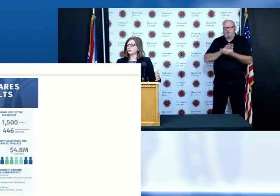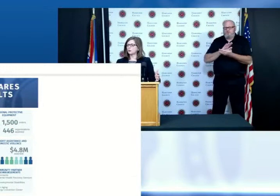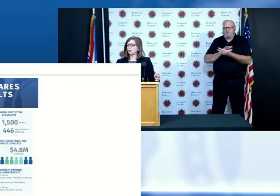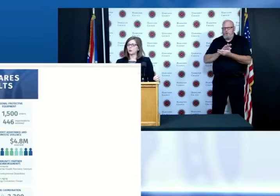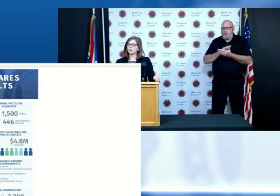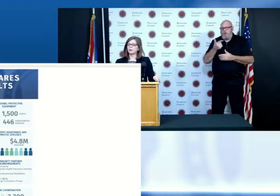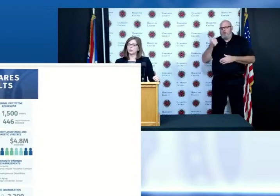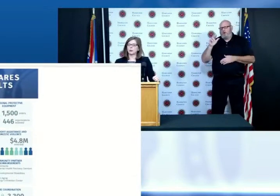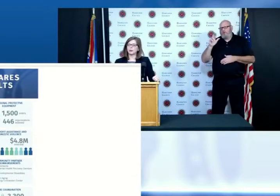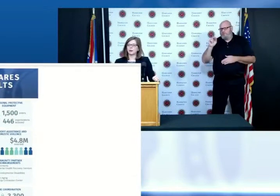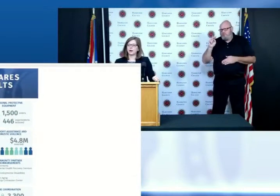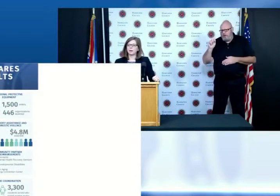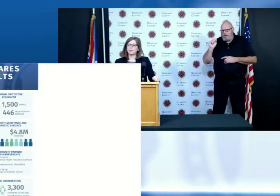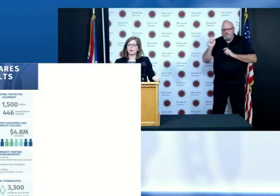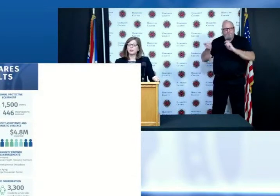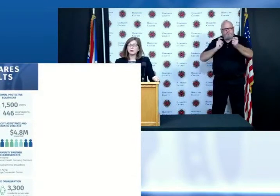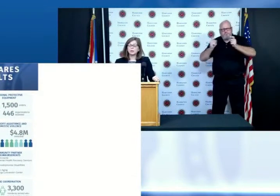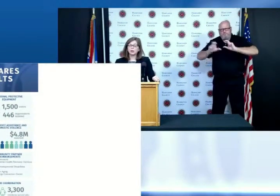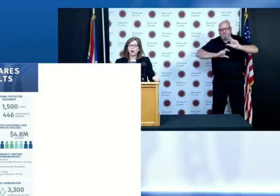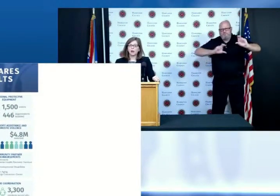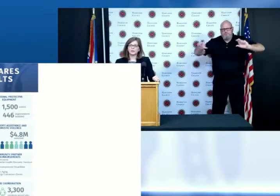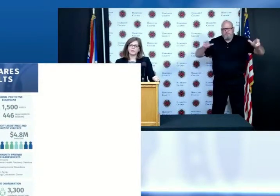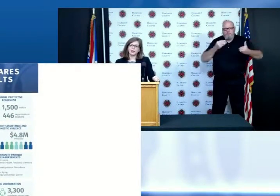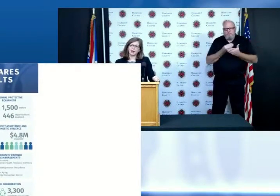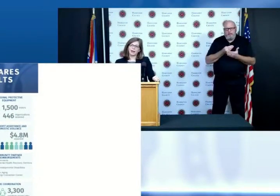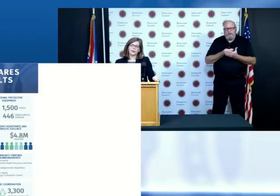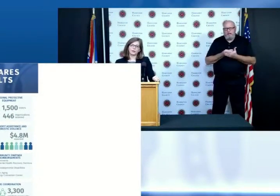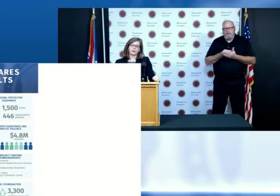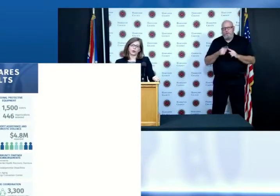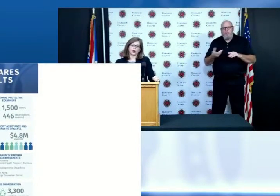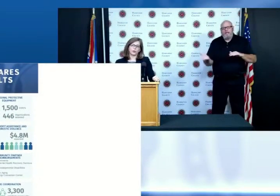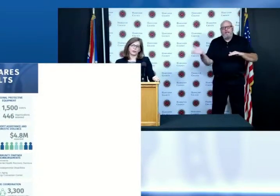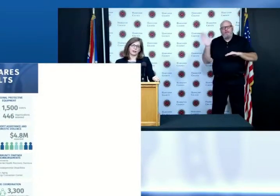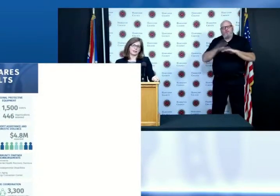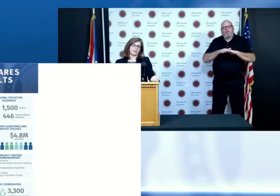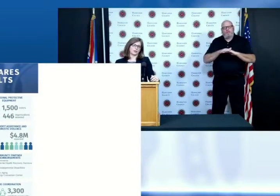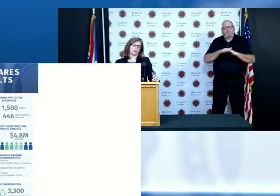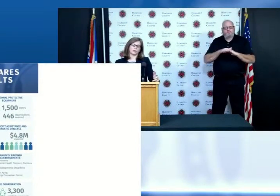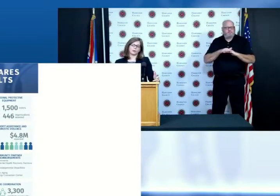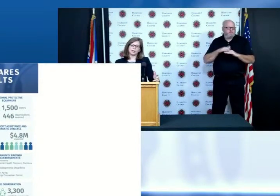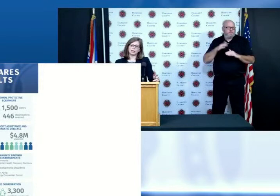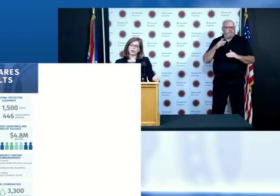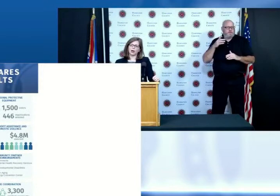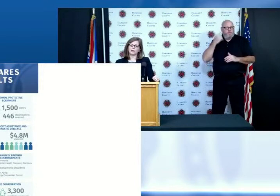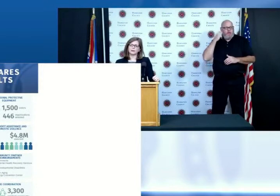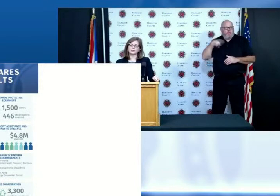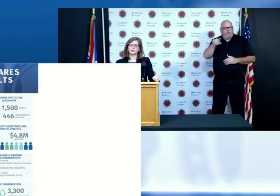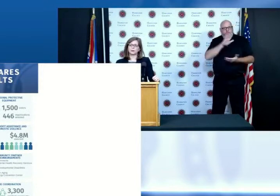schools with the increase in costs that they've had for Covid-19 in terms of cleaning costs we have